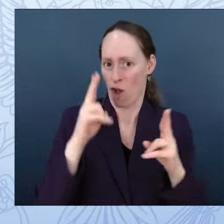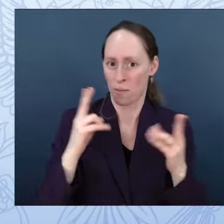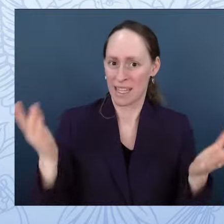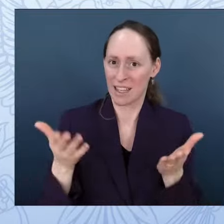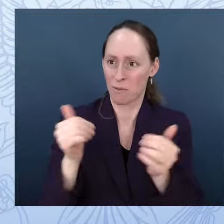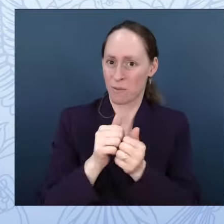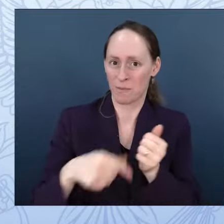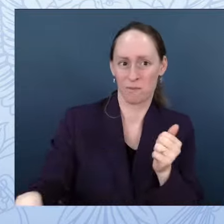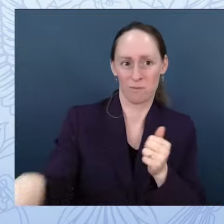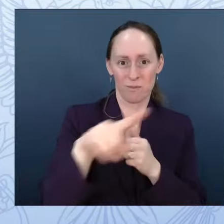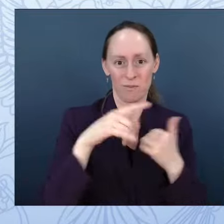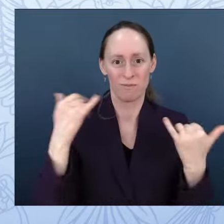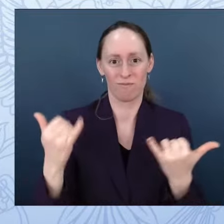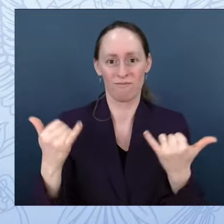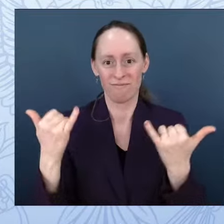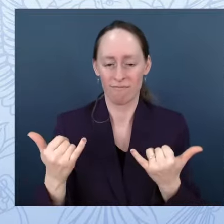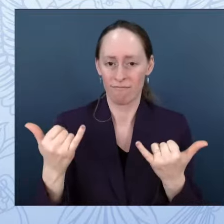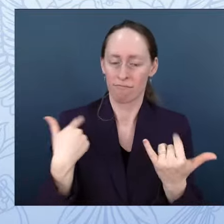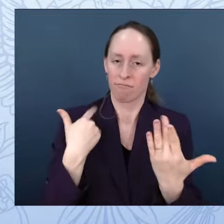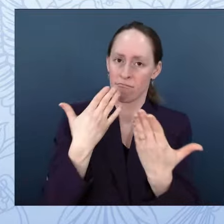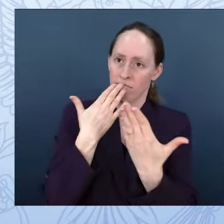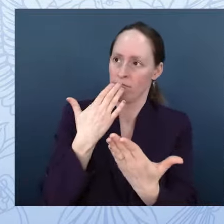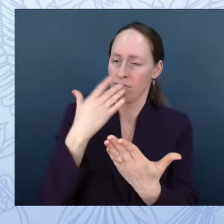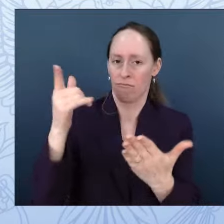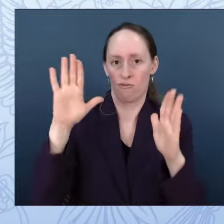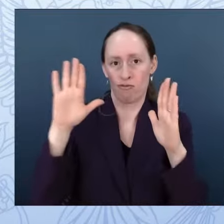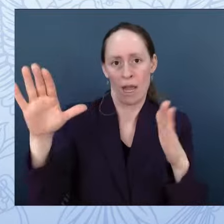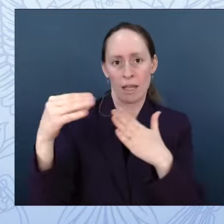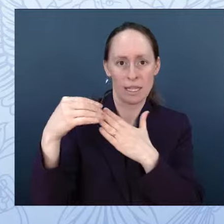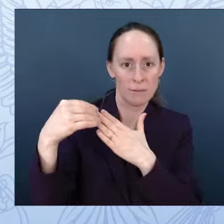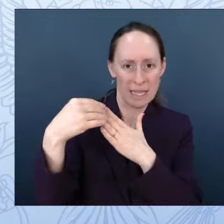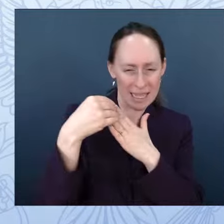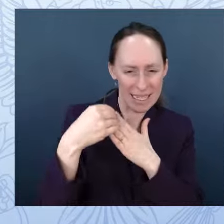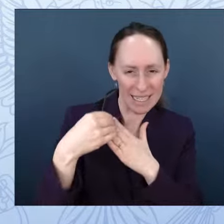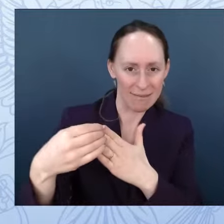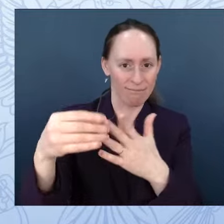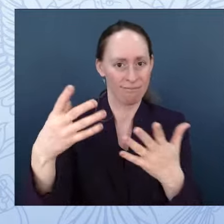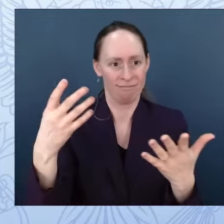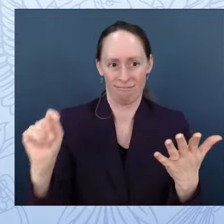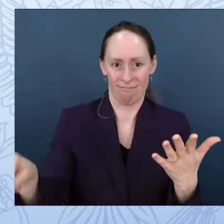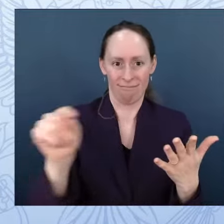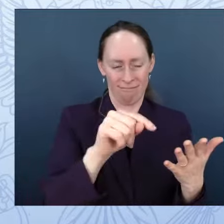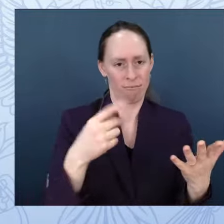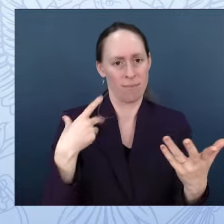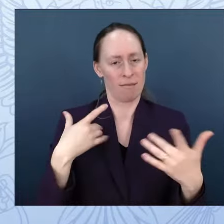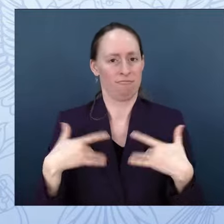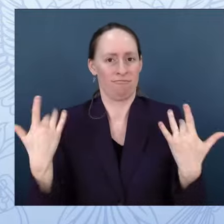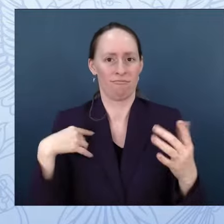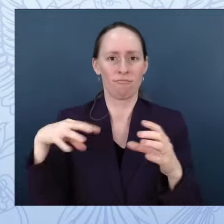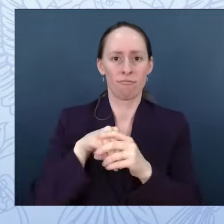to join in this very bold and inspiring cancer moonshot. We at the Alliance of Community Health Plans